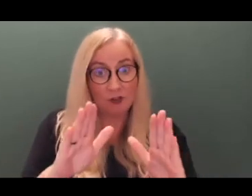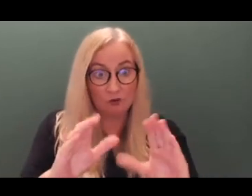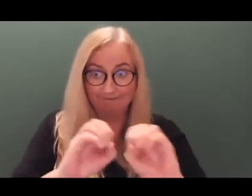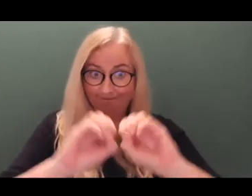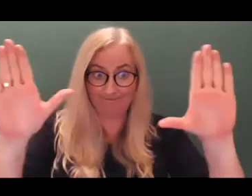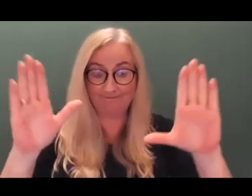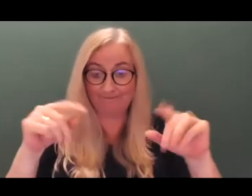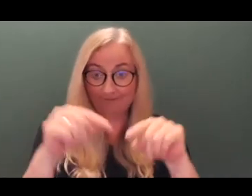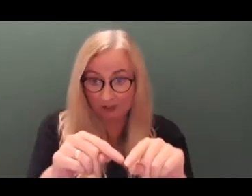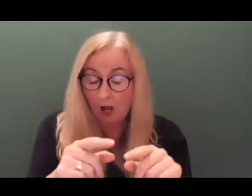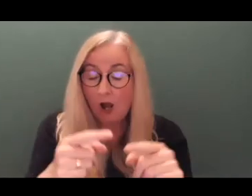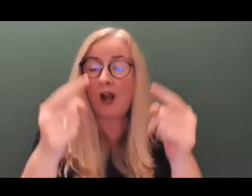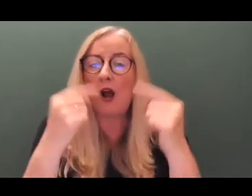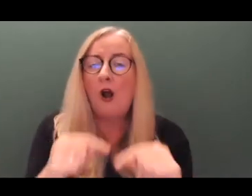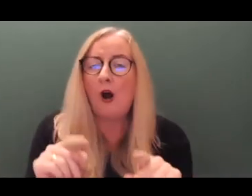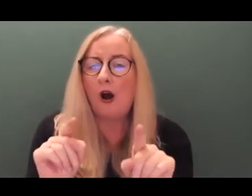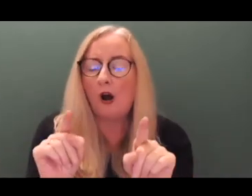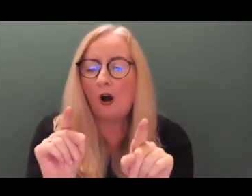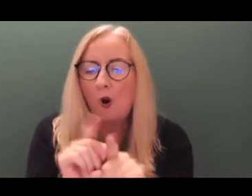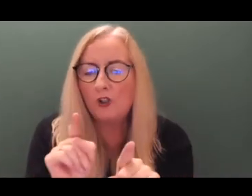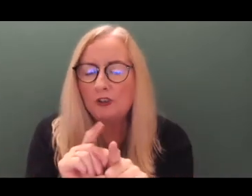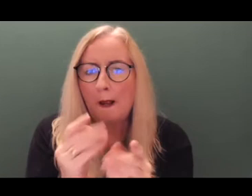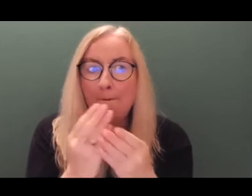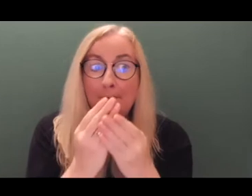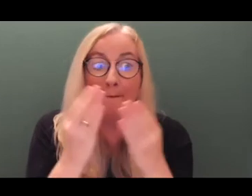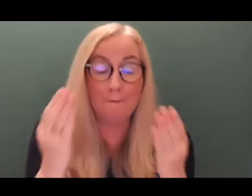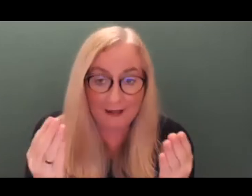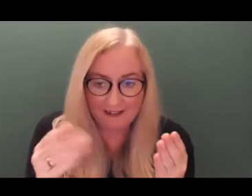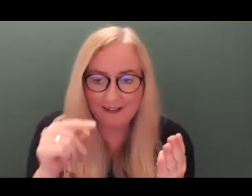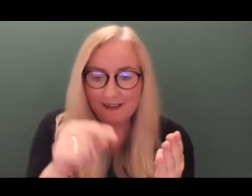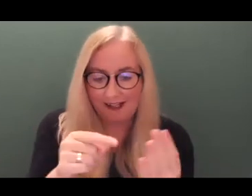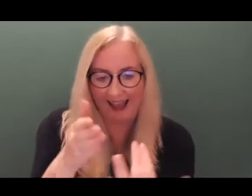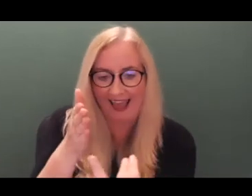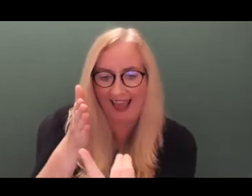I think also as well for me the biggest piece really is that access to information.